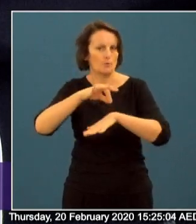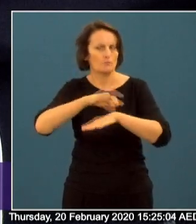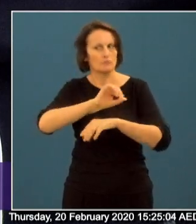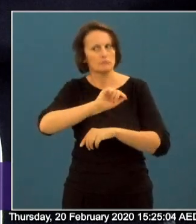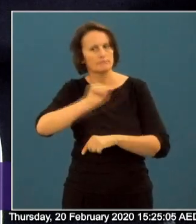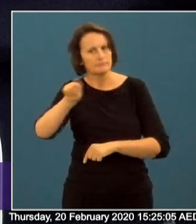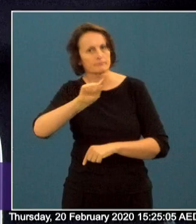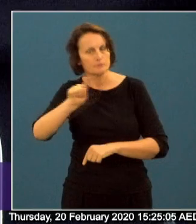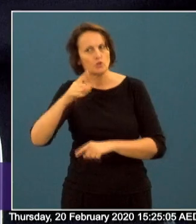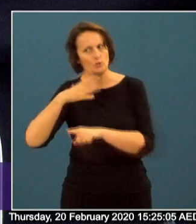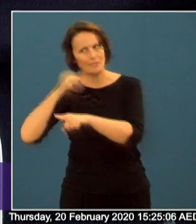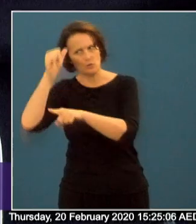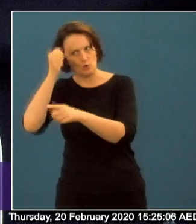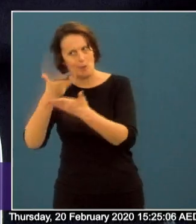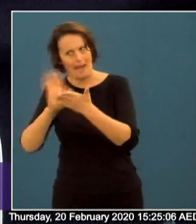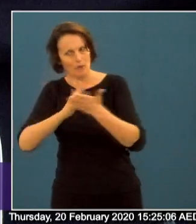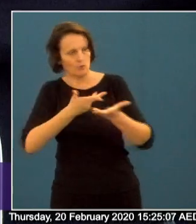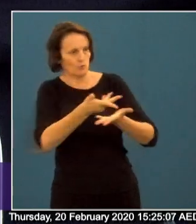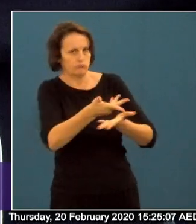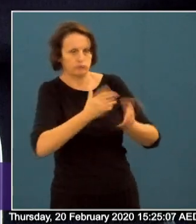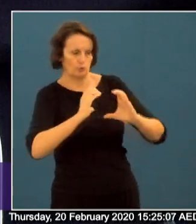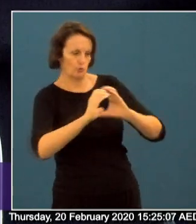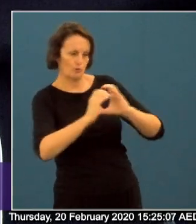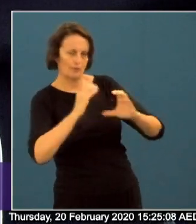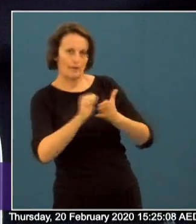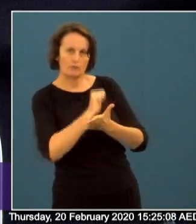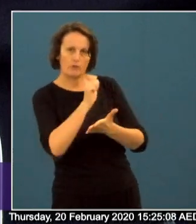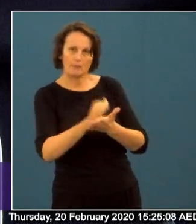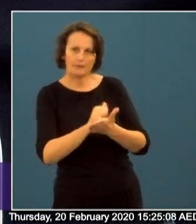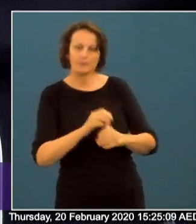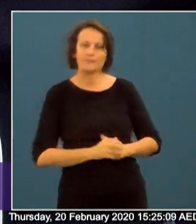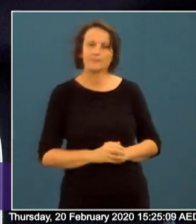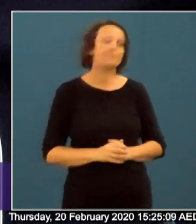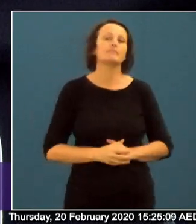We also know primary health care is a gap for people with intellectual disability.